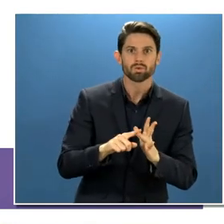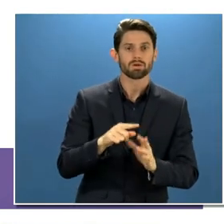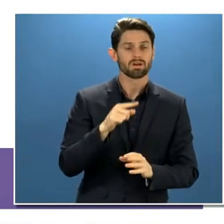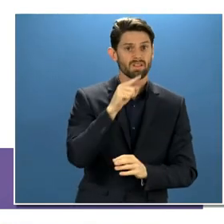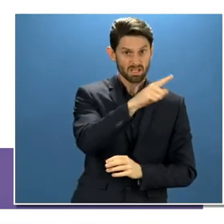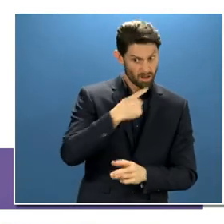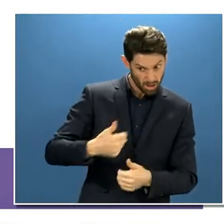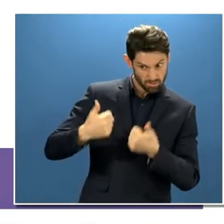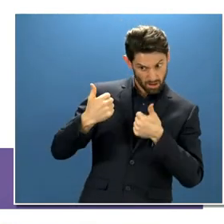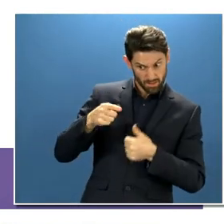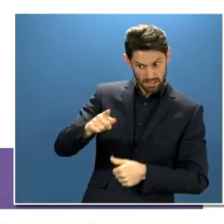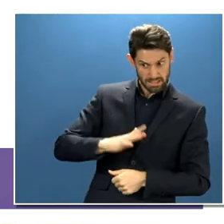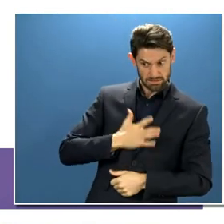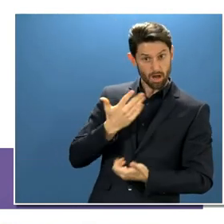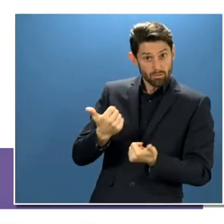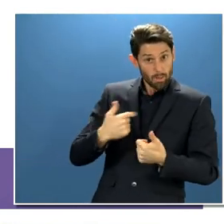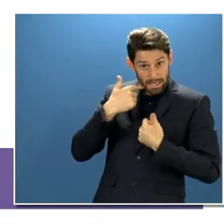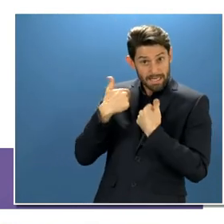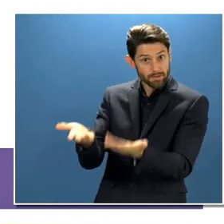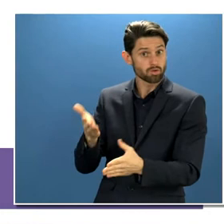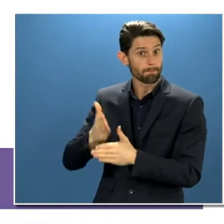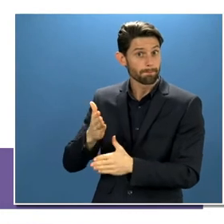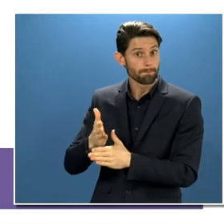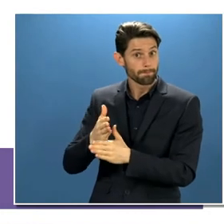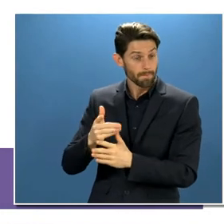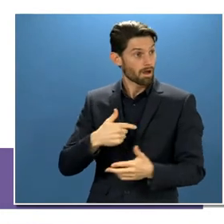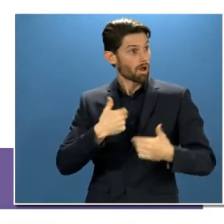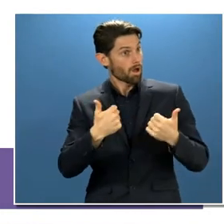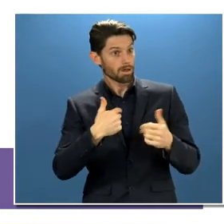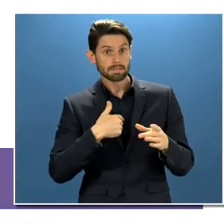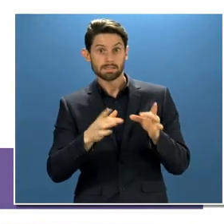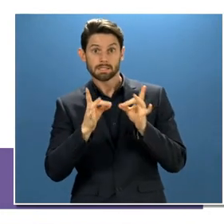that's interesting, we'll give you the job" and then I started working there.